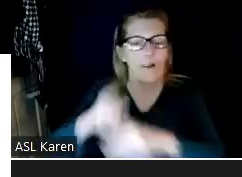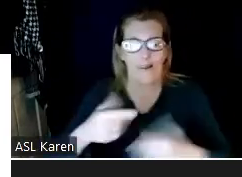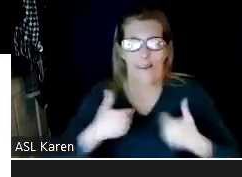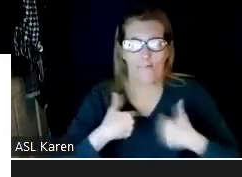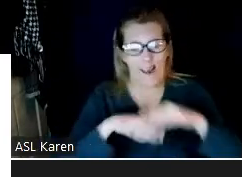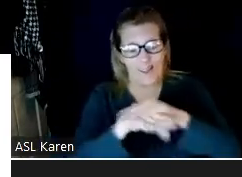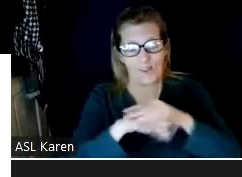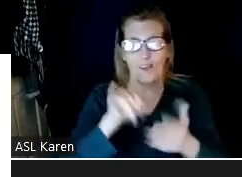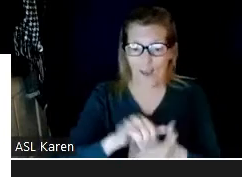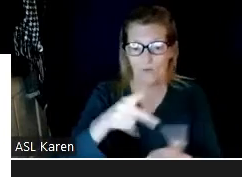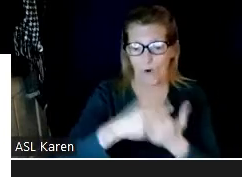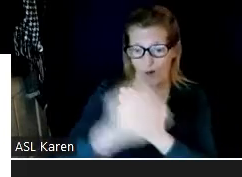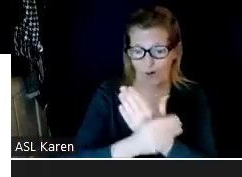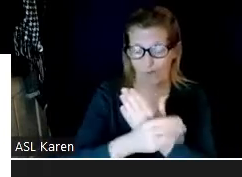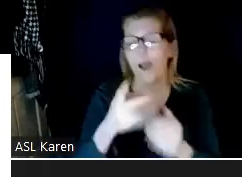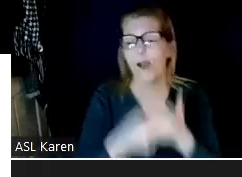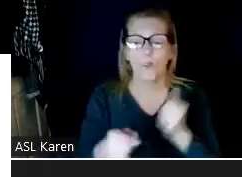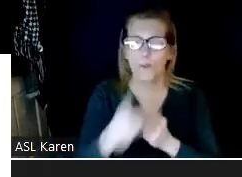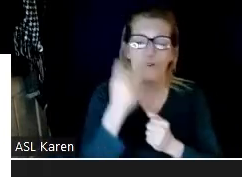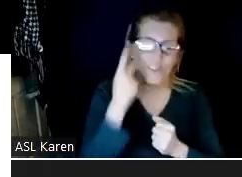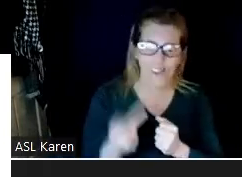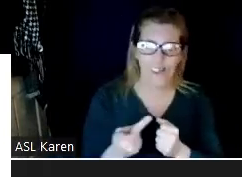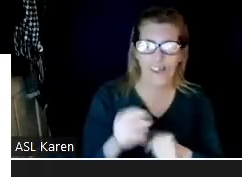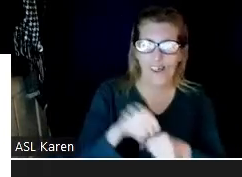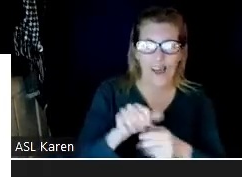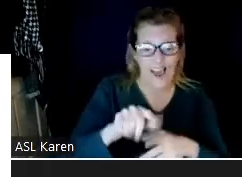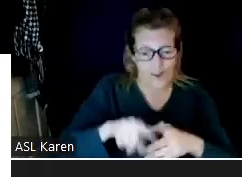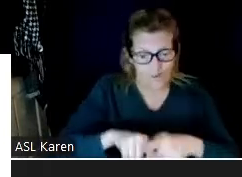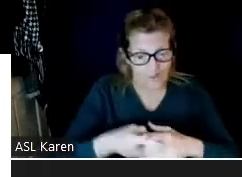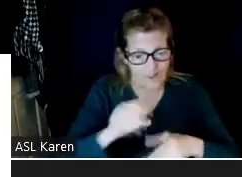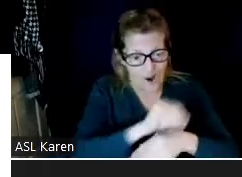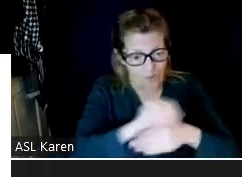the program. 15:08:48 And what you're seeing is the program begins to operate so we continue to make sure